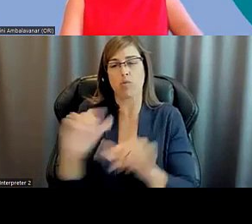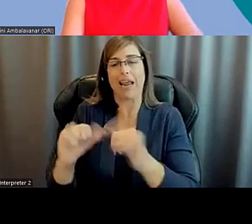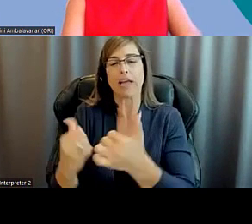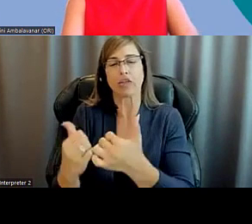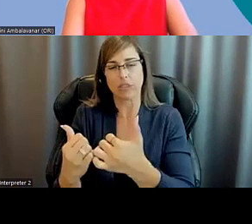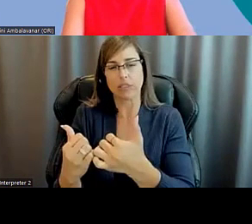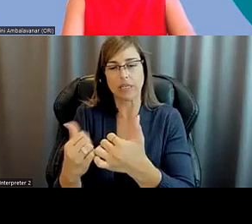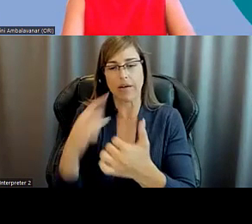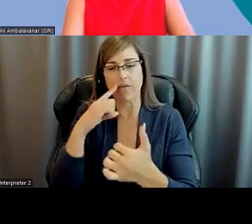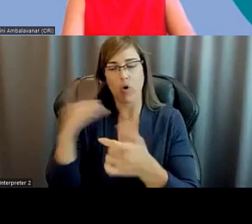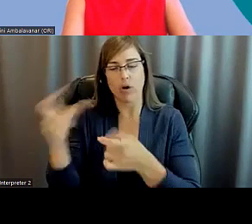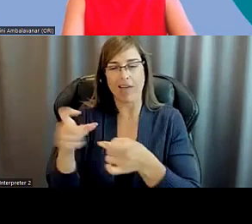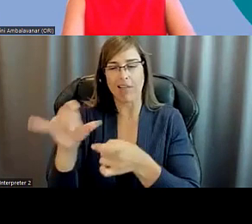for handling those issues.